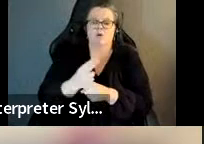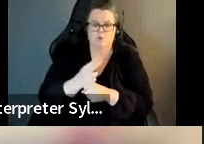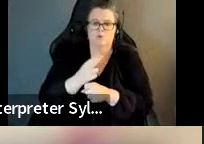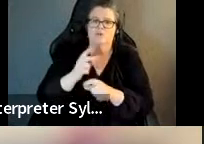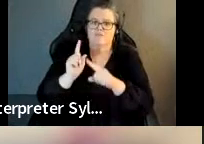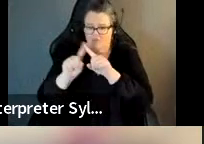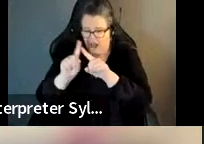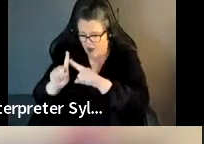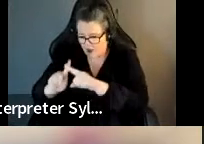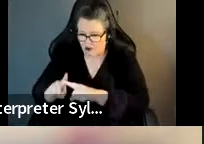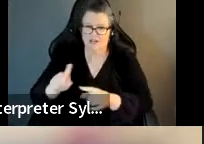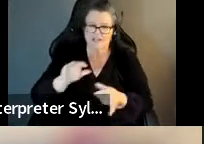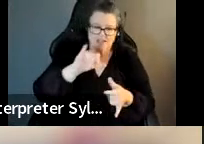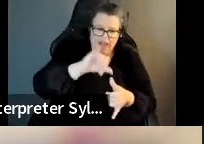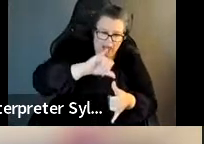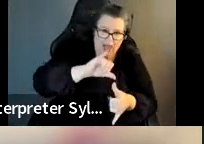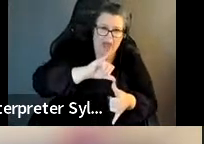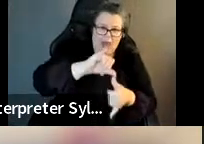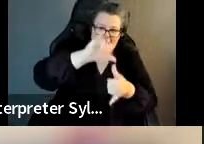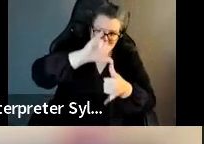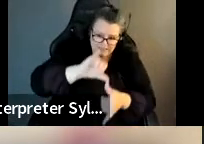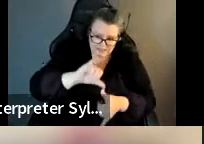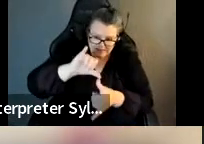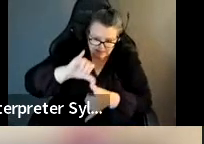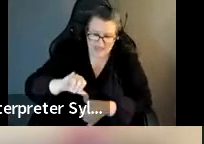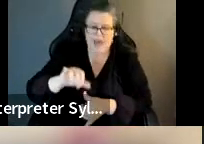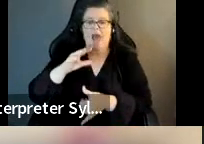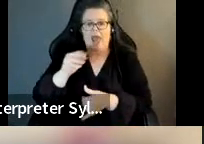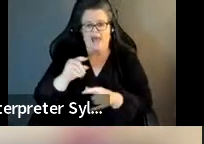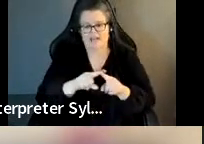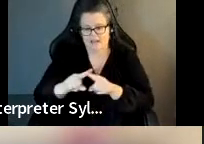We're concerned to learn that despite our direction years ago we find ourselves trying